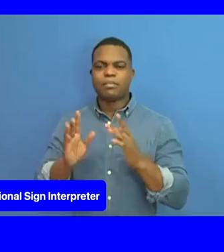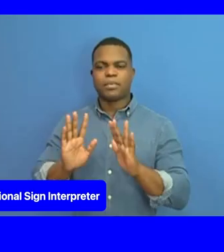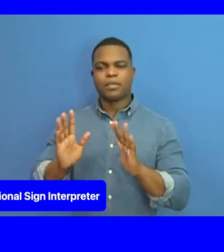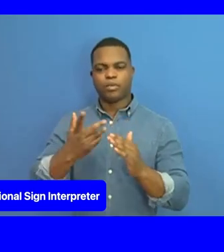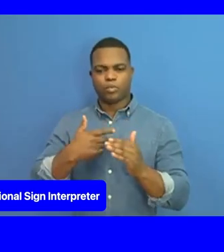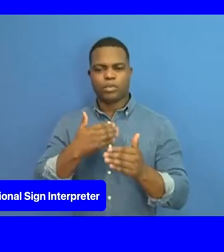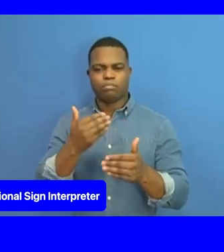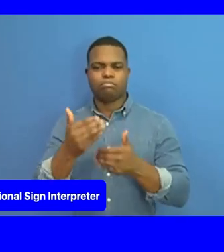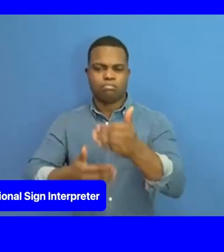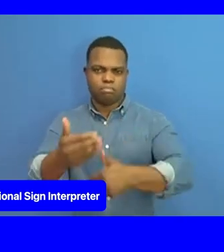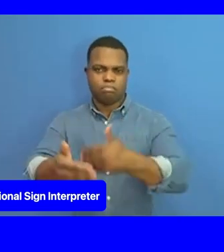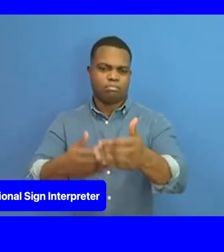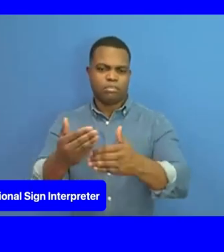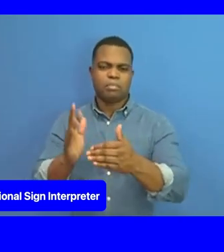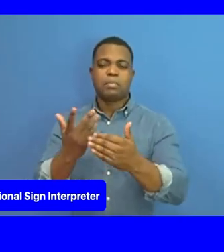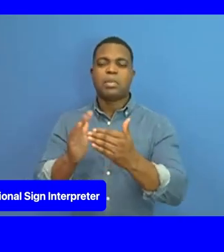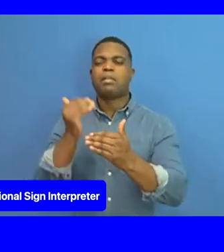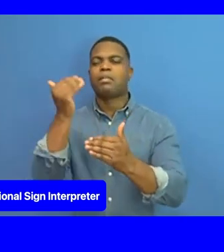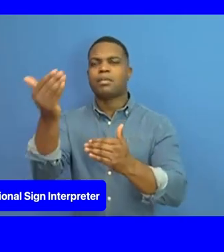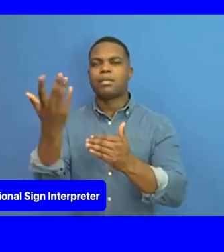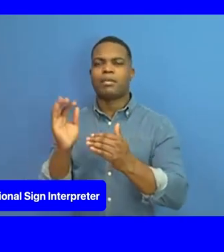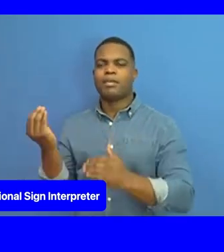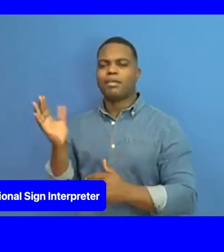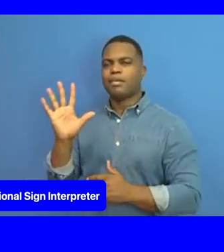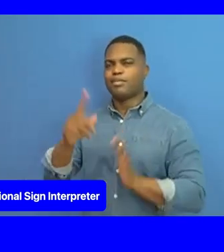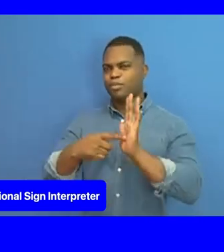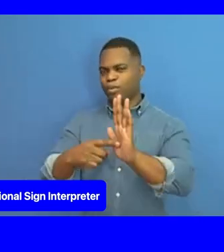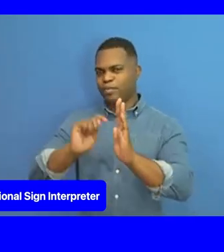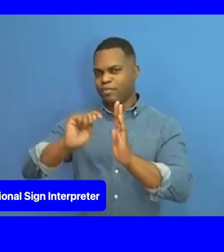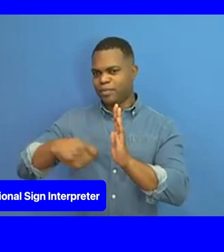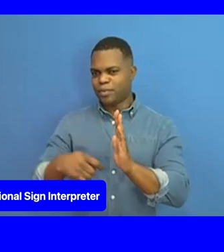We will hear from the Perform Europe partners,